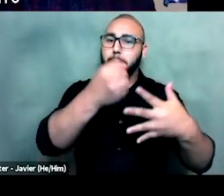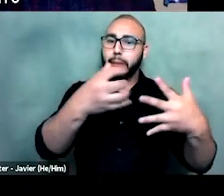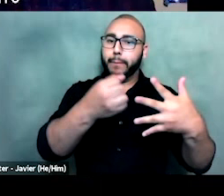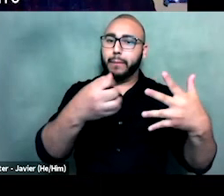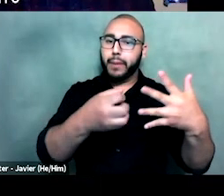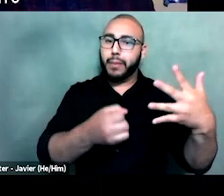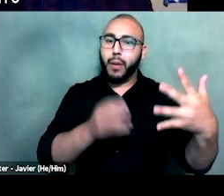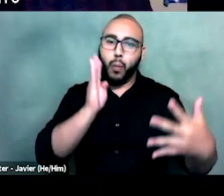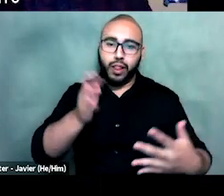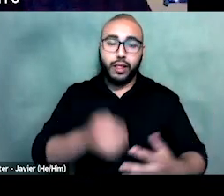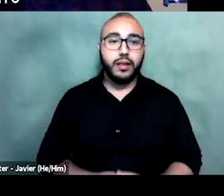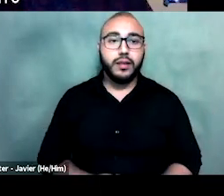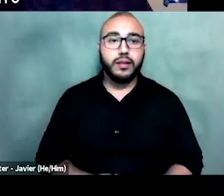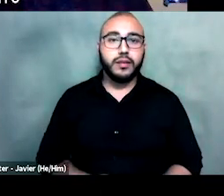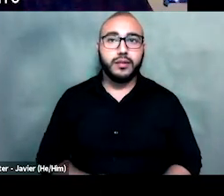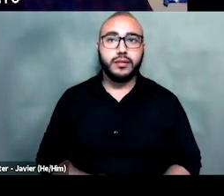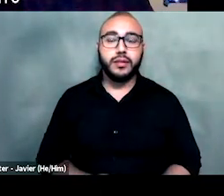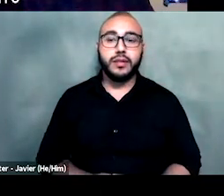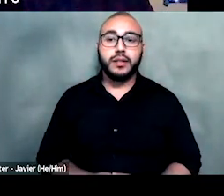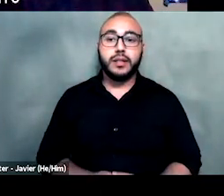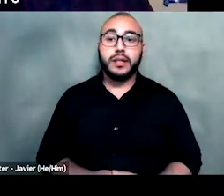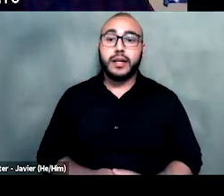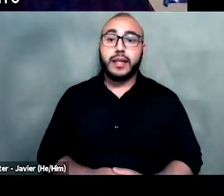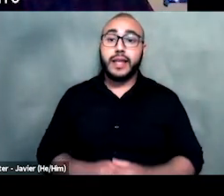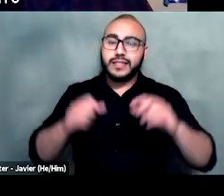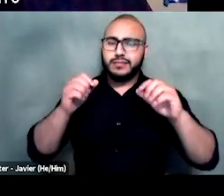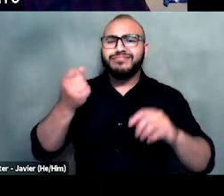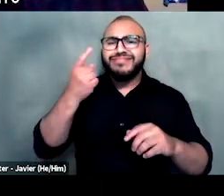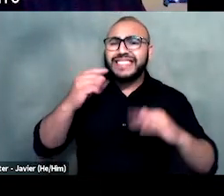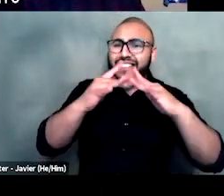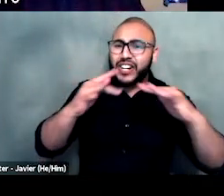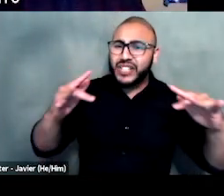bullet point. So there's incredible diversity, like I said. You can't look at one